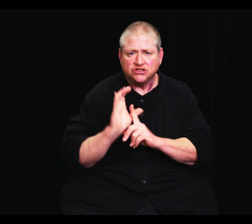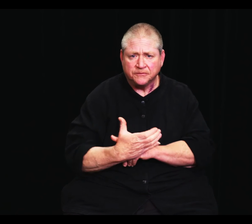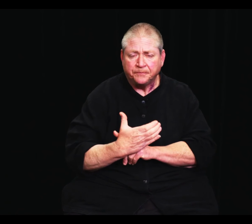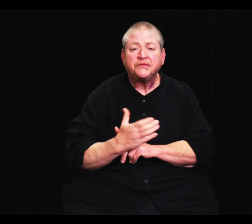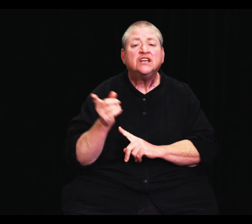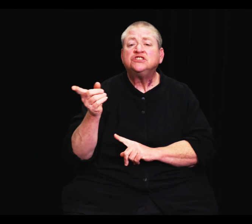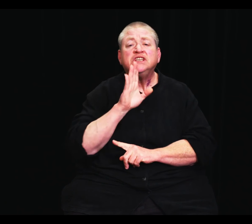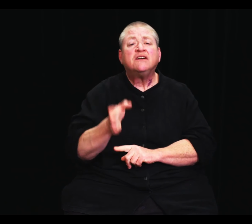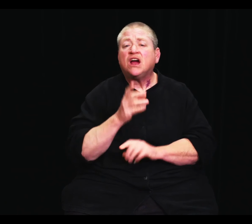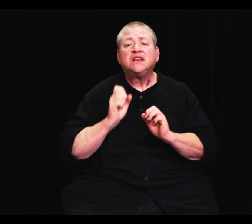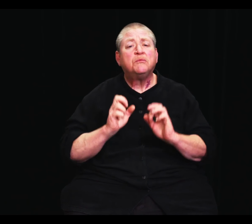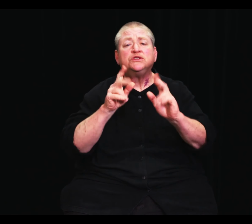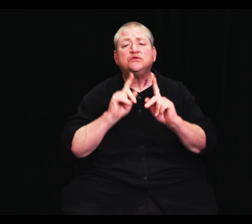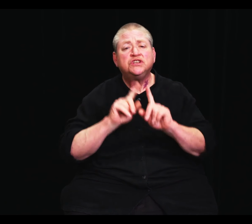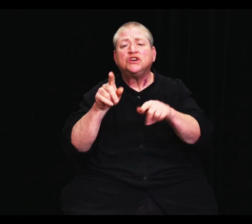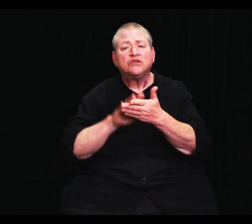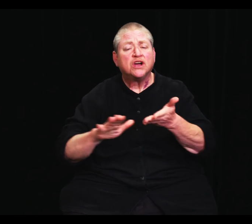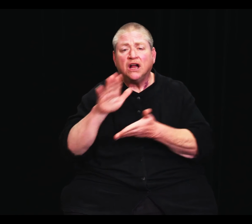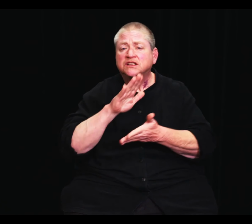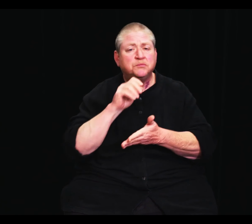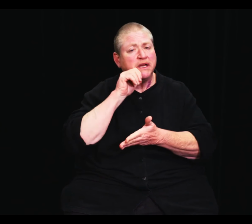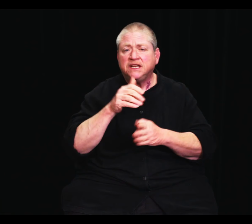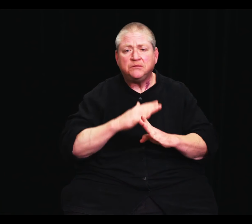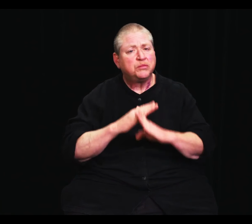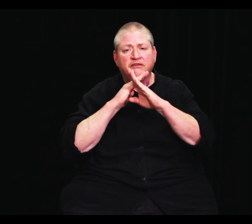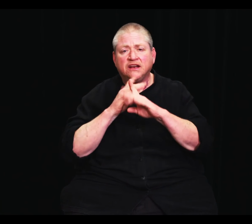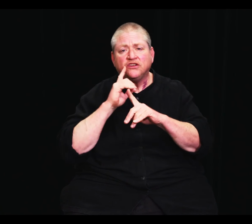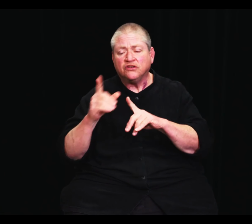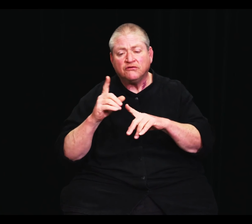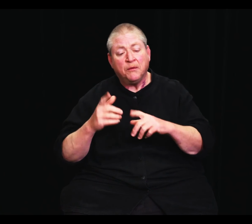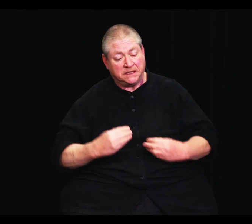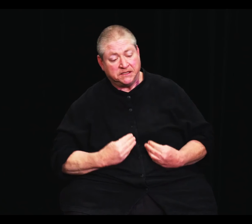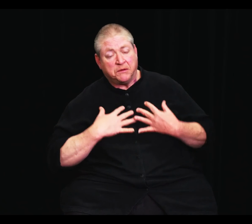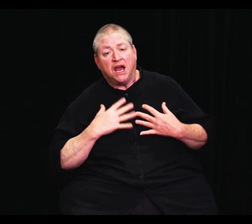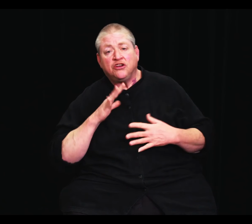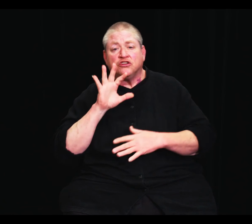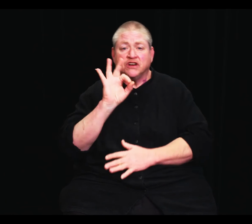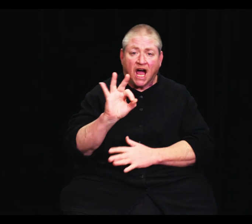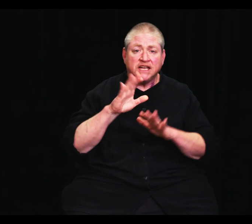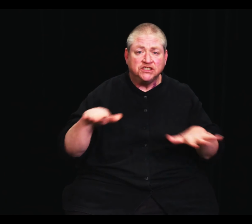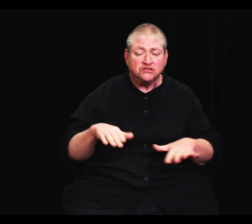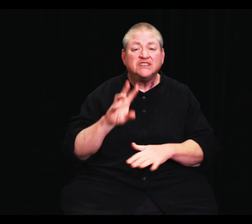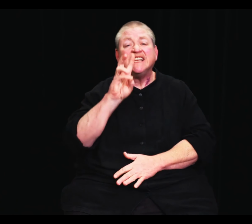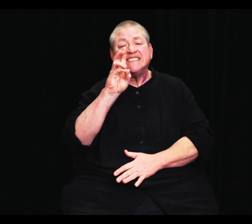and taught the importance of knowing the real history of our heritage. She never had the opportunity to go to college,